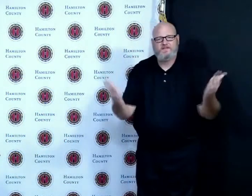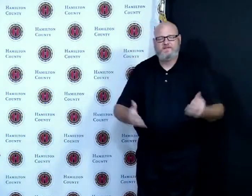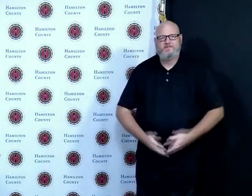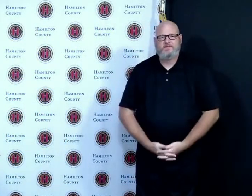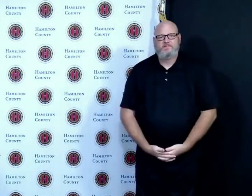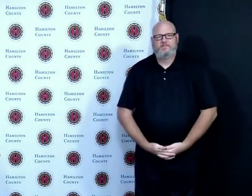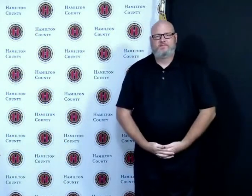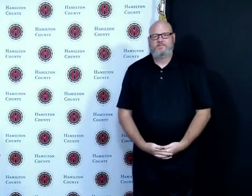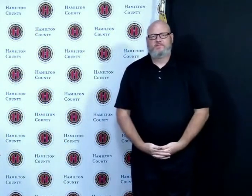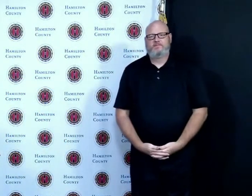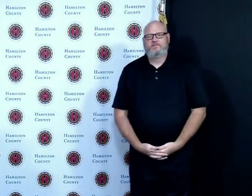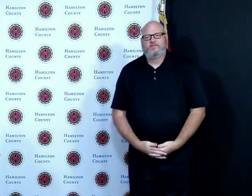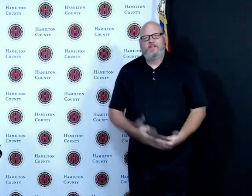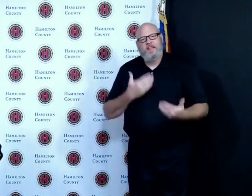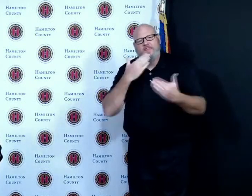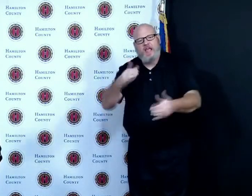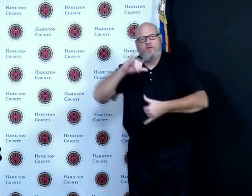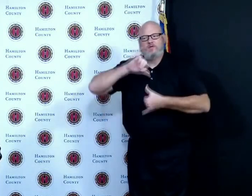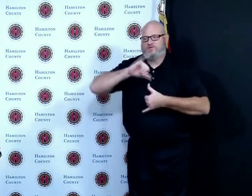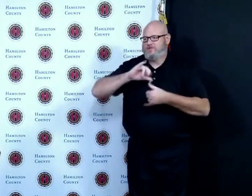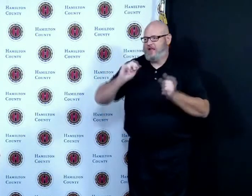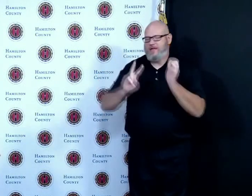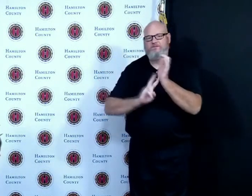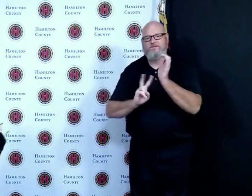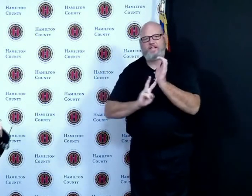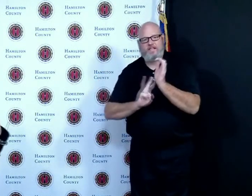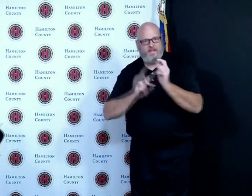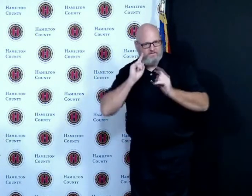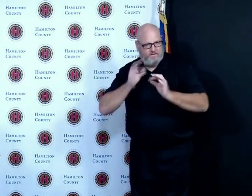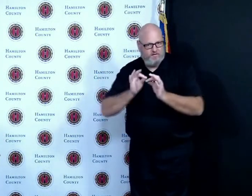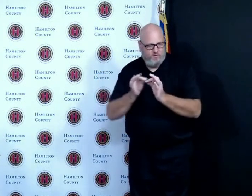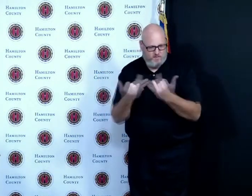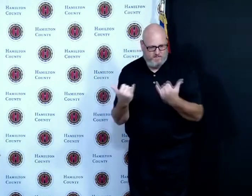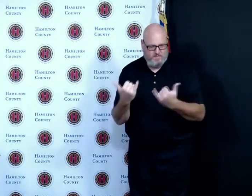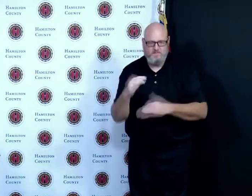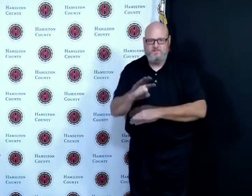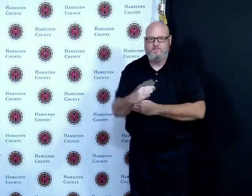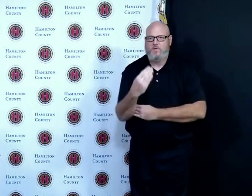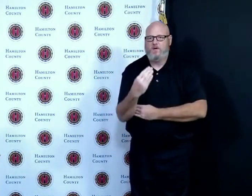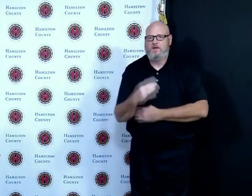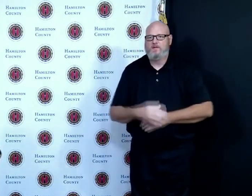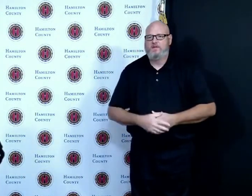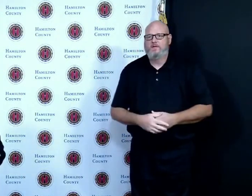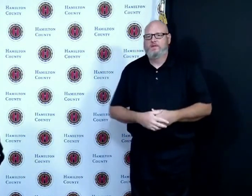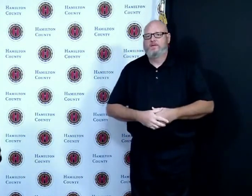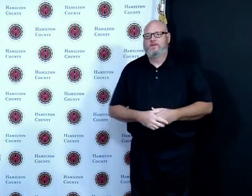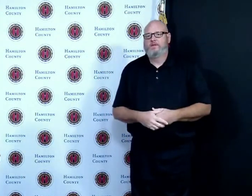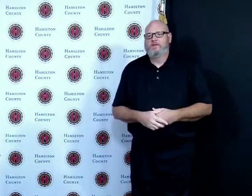getting together it's cold people don't want to go out that's good news because people are